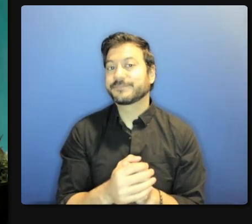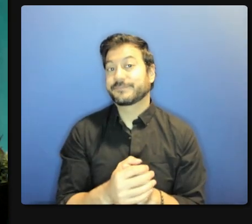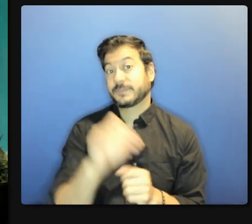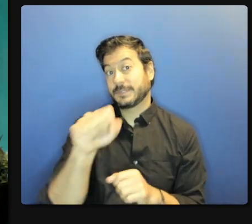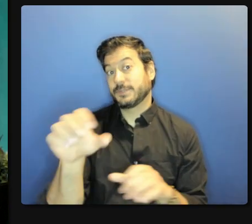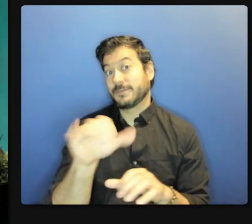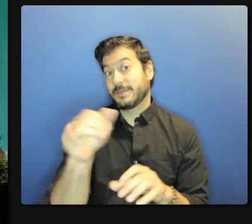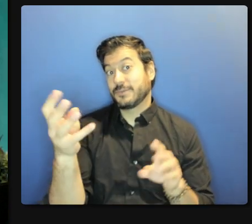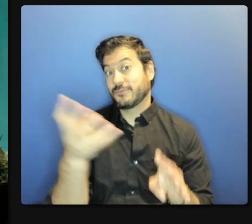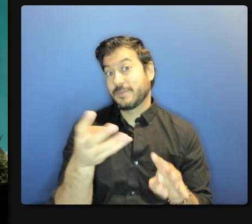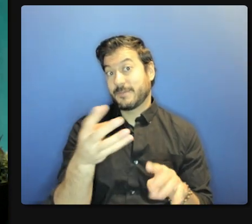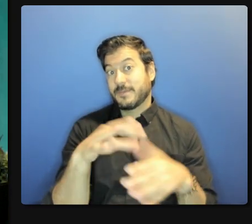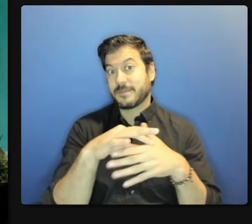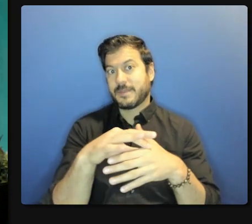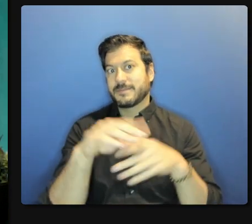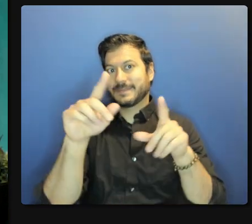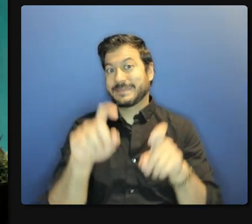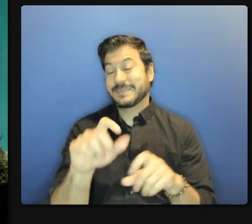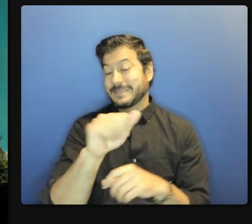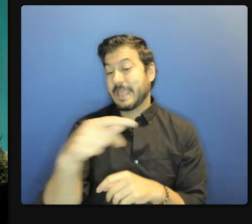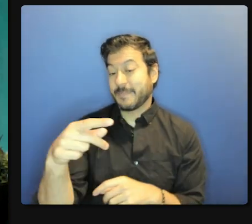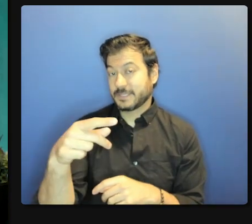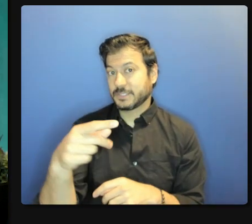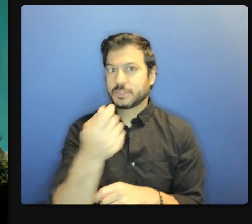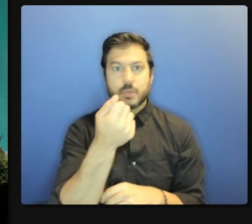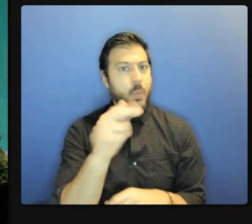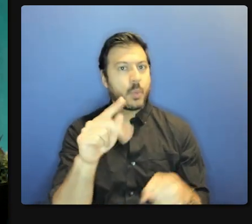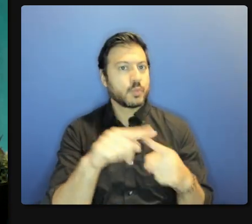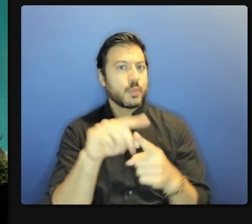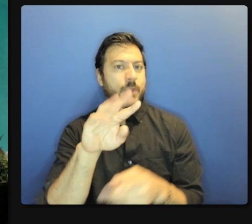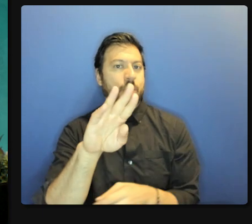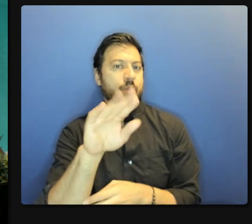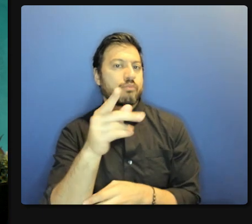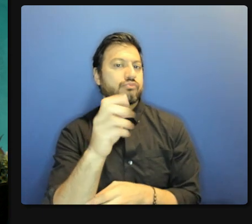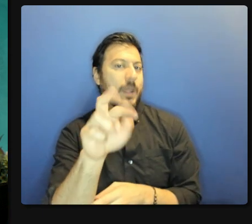You can do that by streaming to the content test application or to the browser.